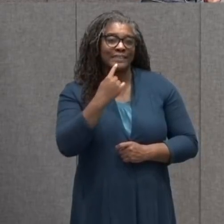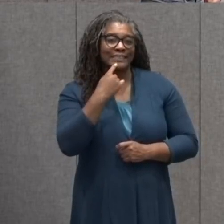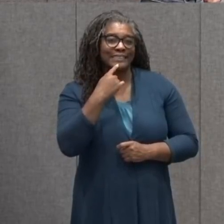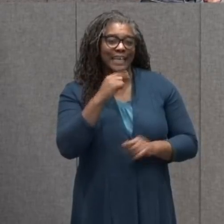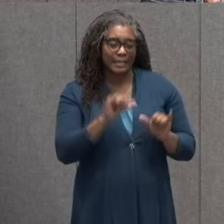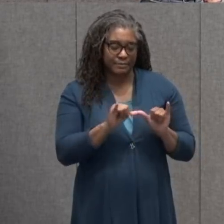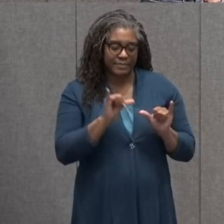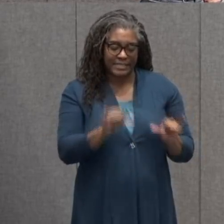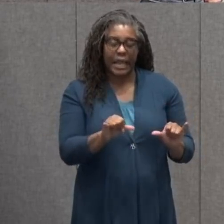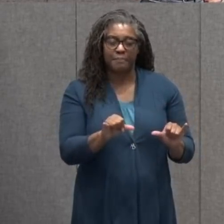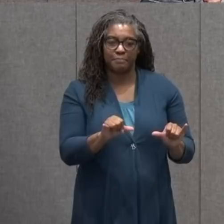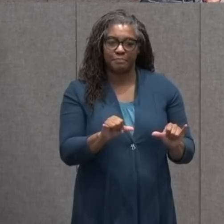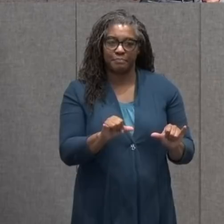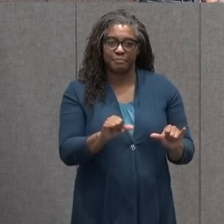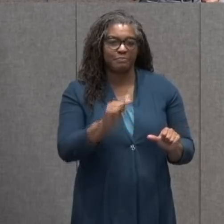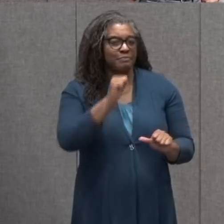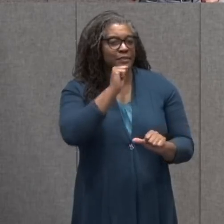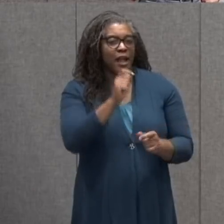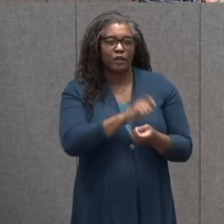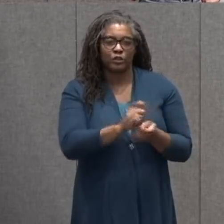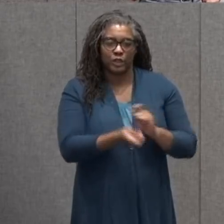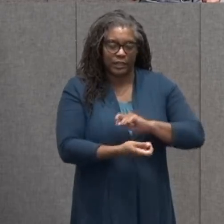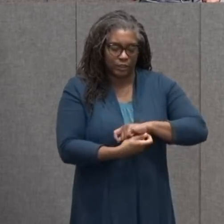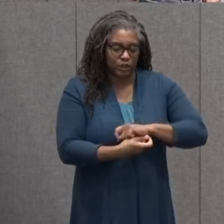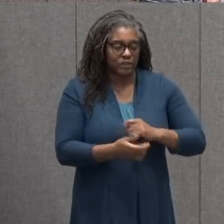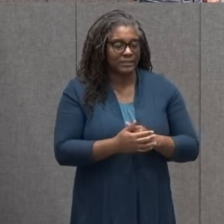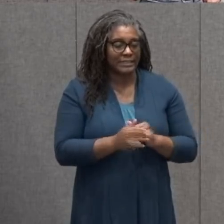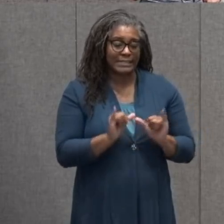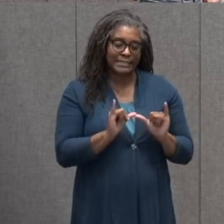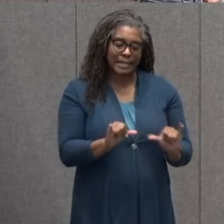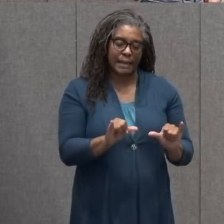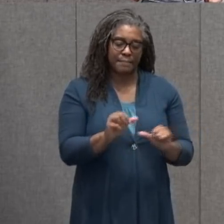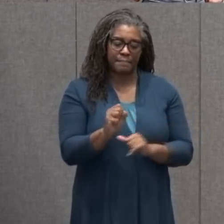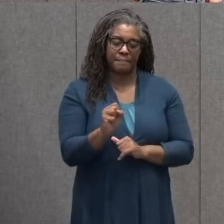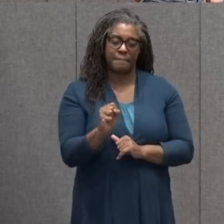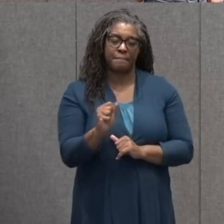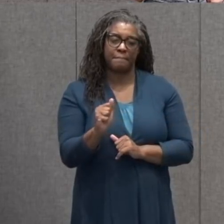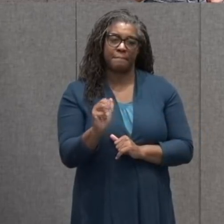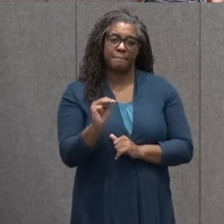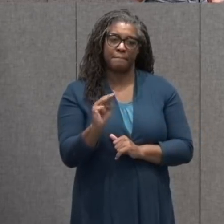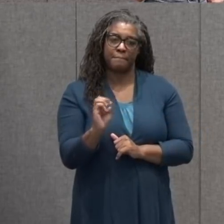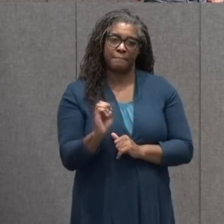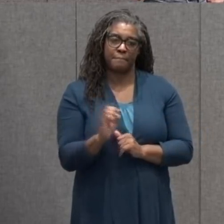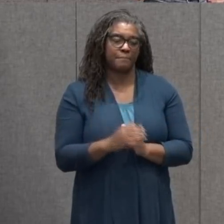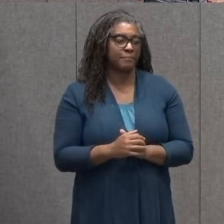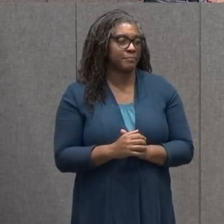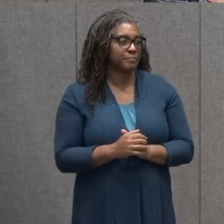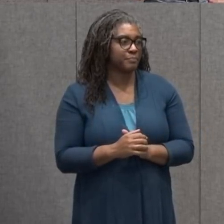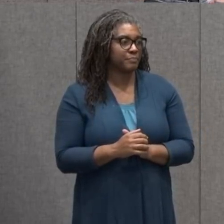So those might both be simple, but which one do you like, Ms. Kay? Oo, I kind of like the word unchanged,